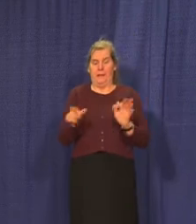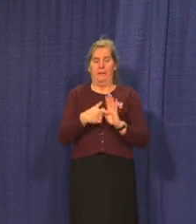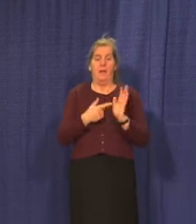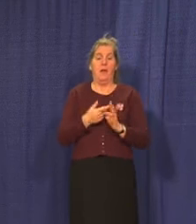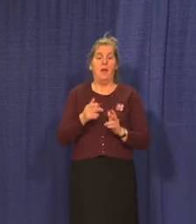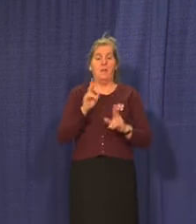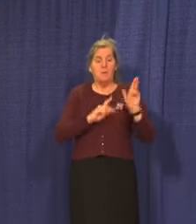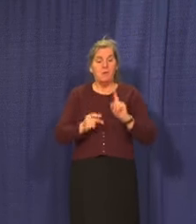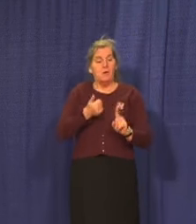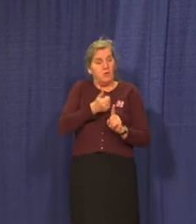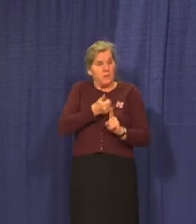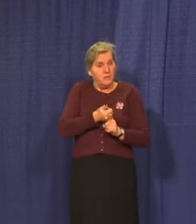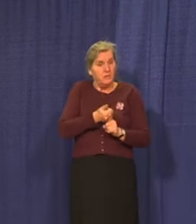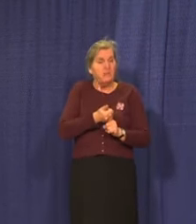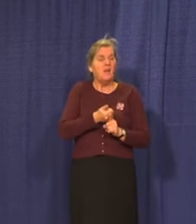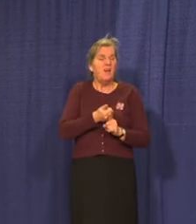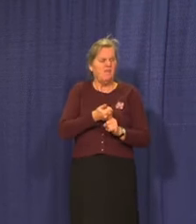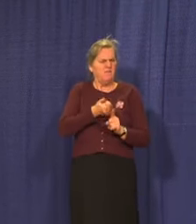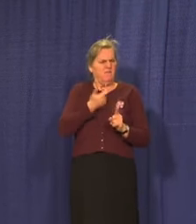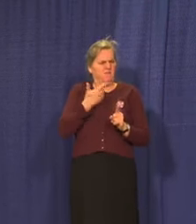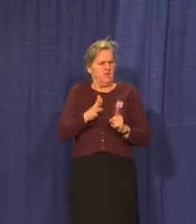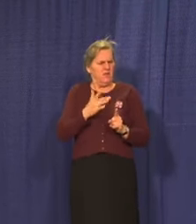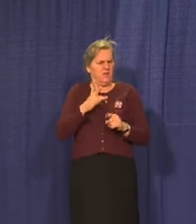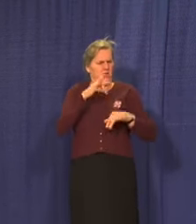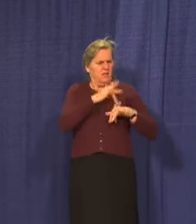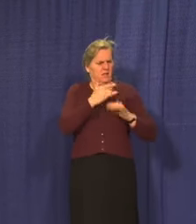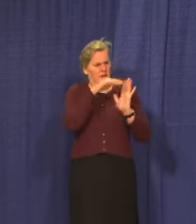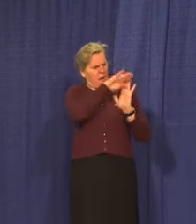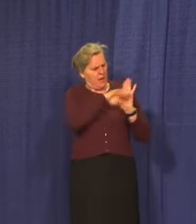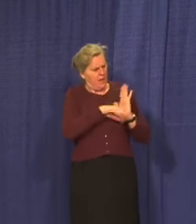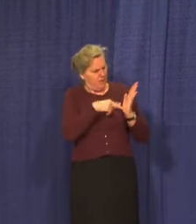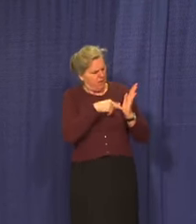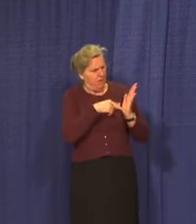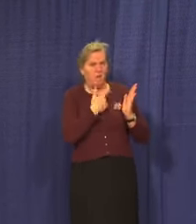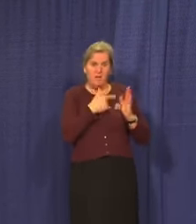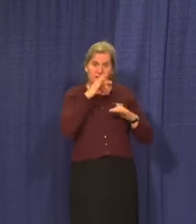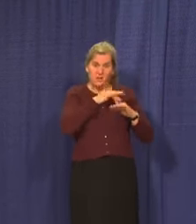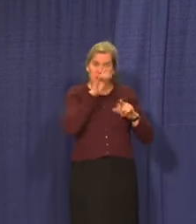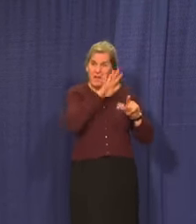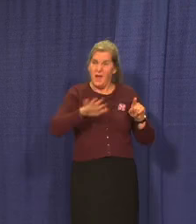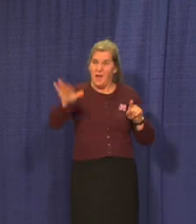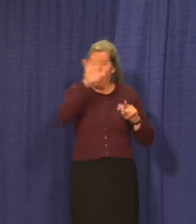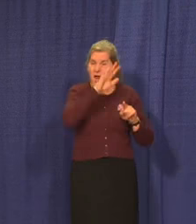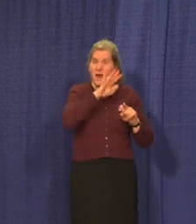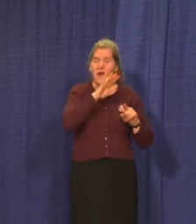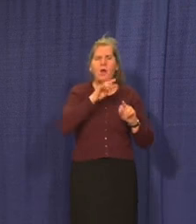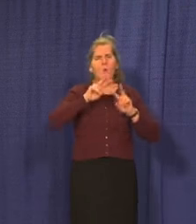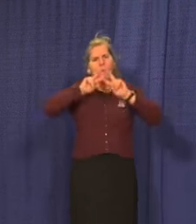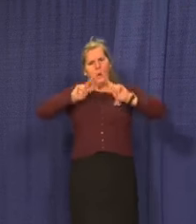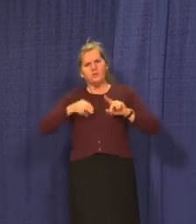AT CERTAIN TIME SHOULD SELF MONITOR FOR SYMPTOMS. IT DOES NOT MEAN THAT THE BUSINESSES OR OTHER FACILITIES